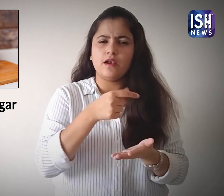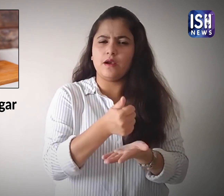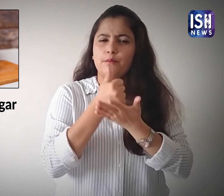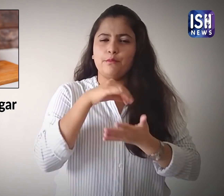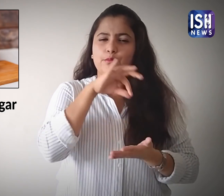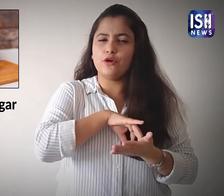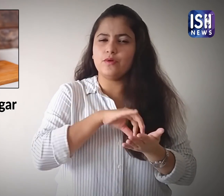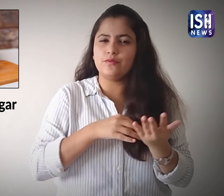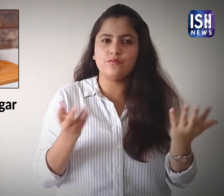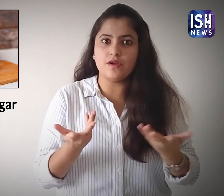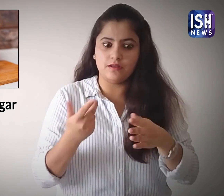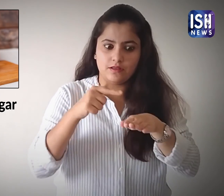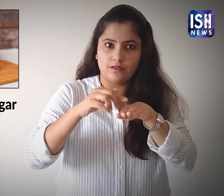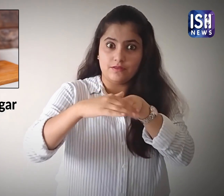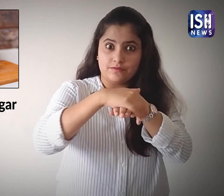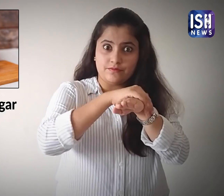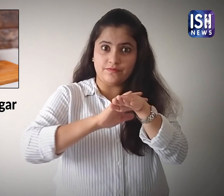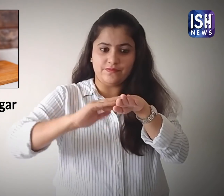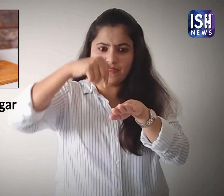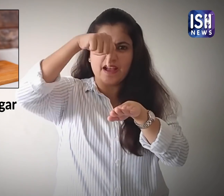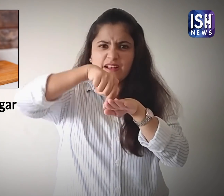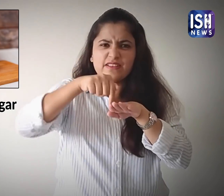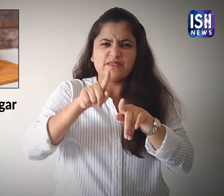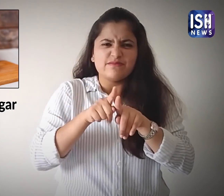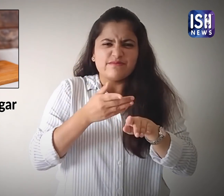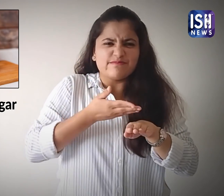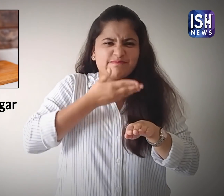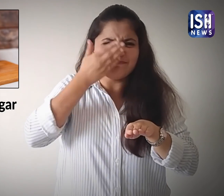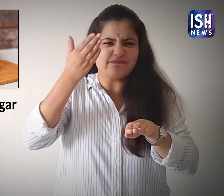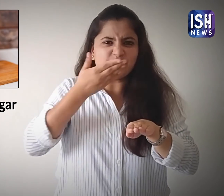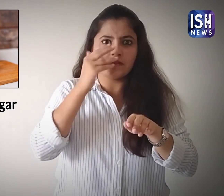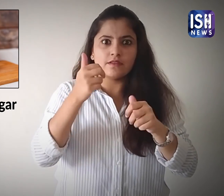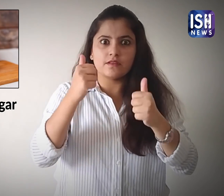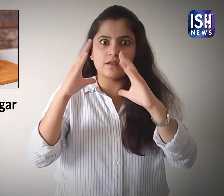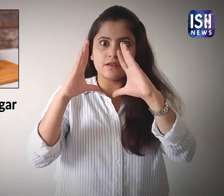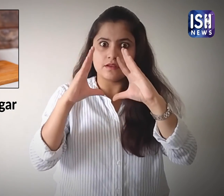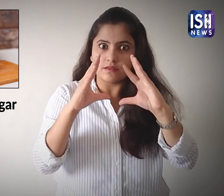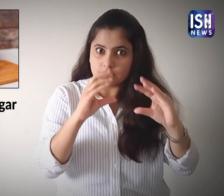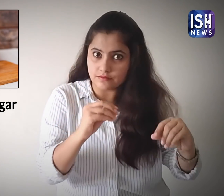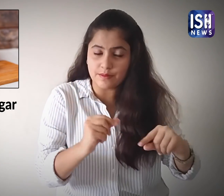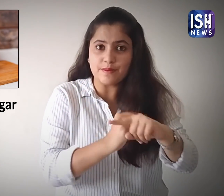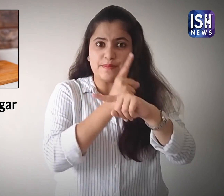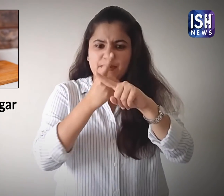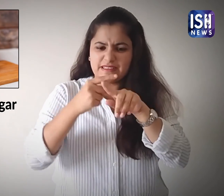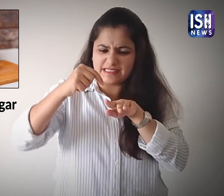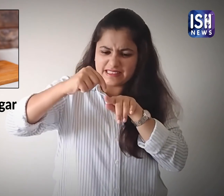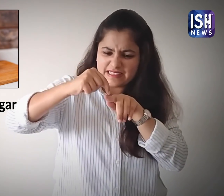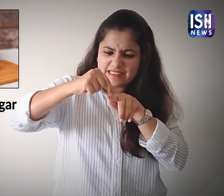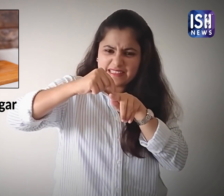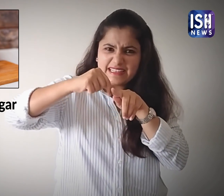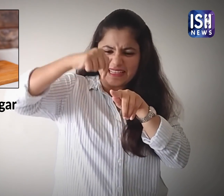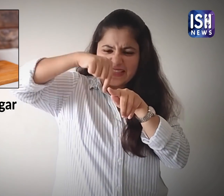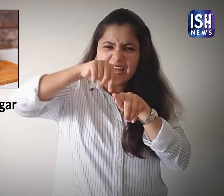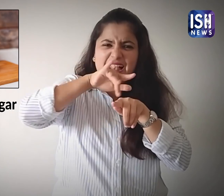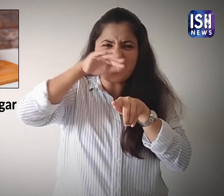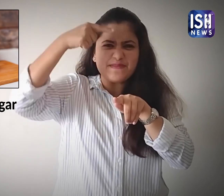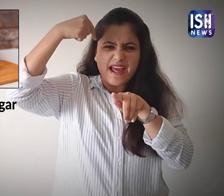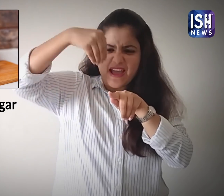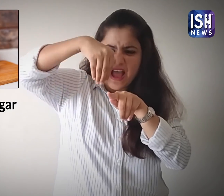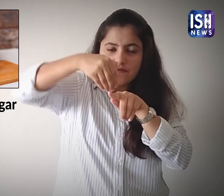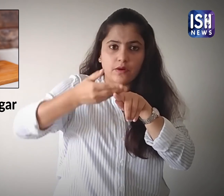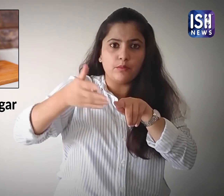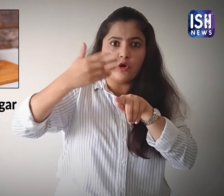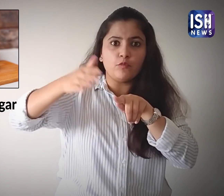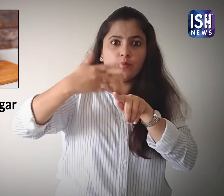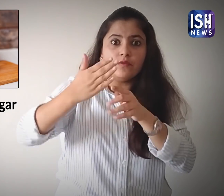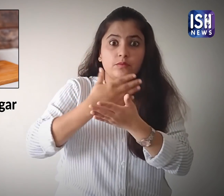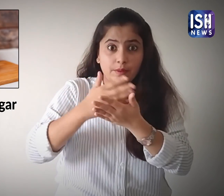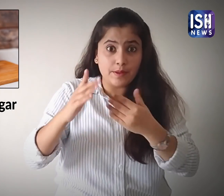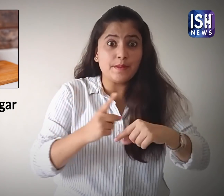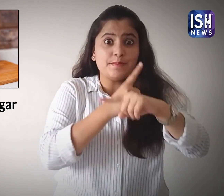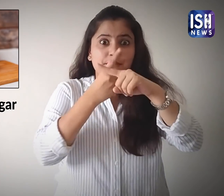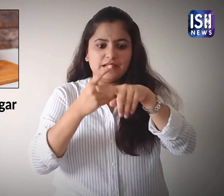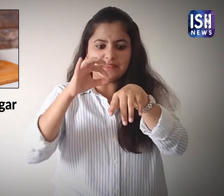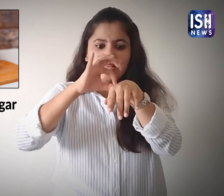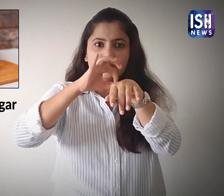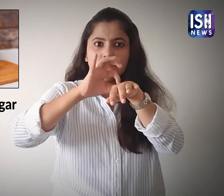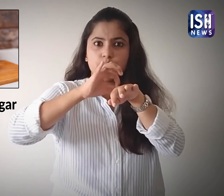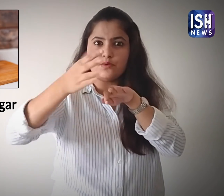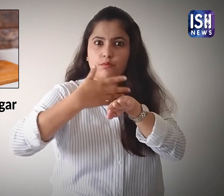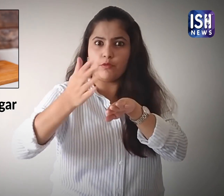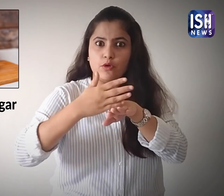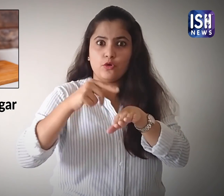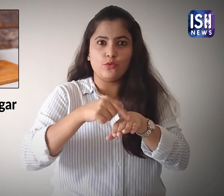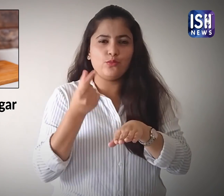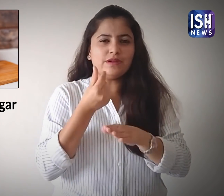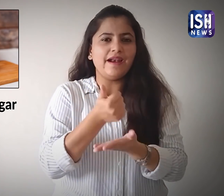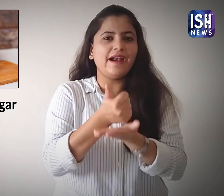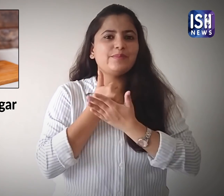It helps in reducing odour, removing fungus and dead skin.